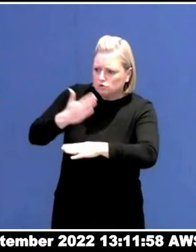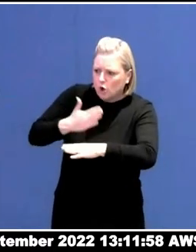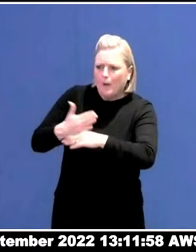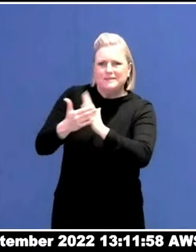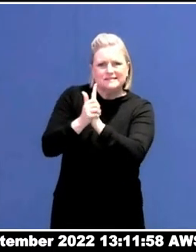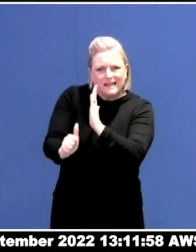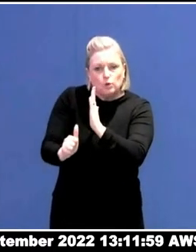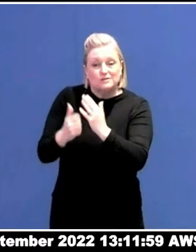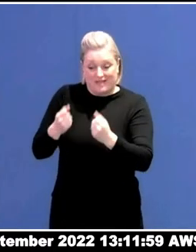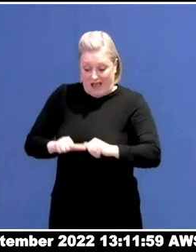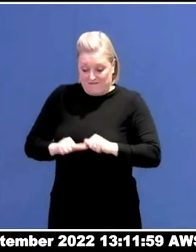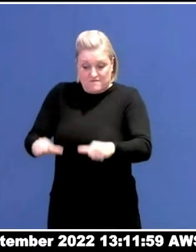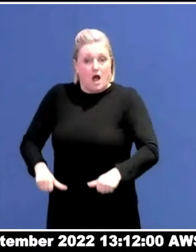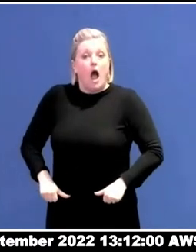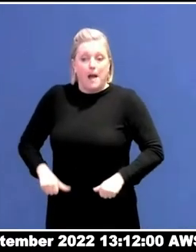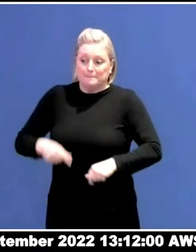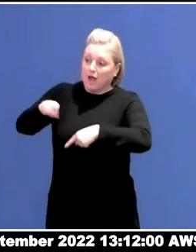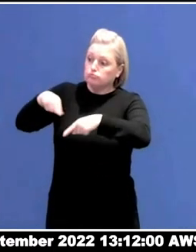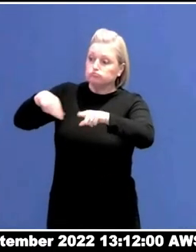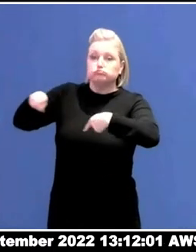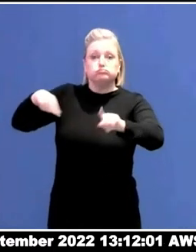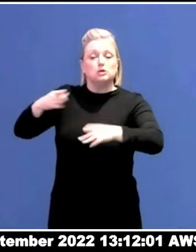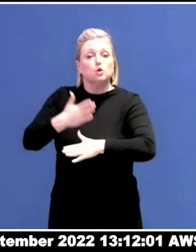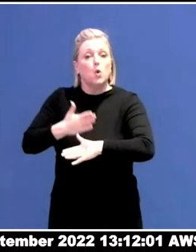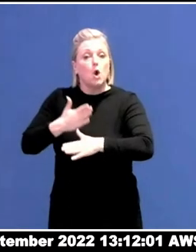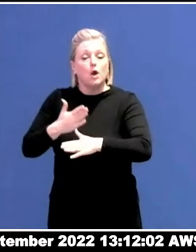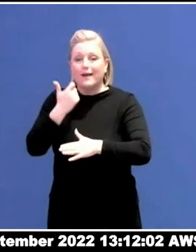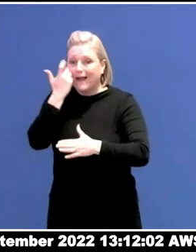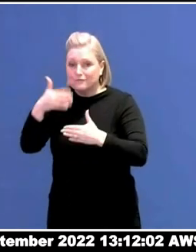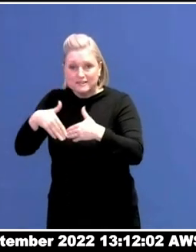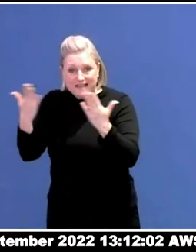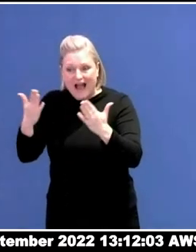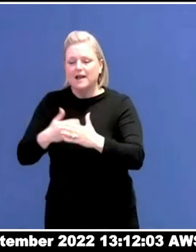where the children work. So, it's very much driven by the Indigenous Hawaiian people's